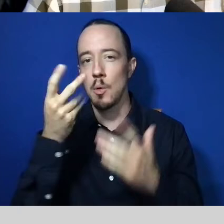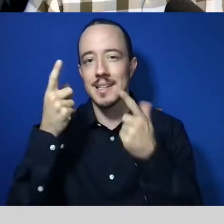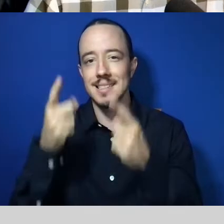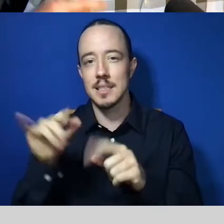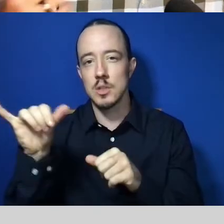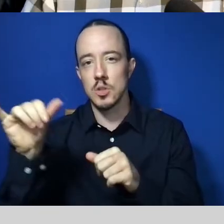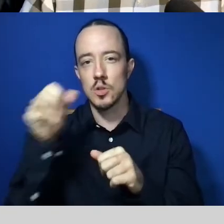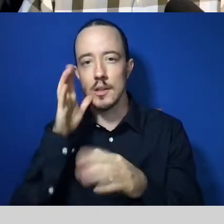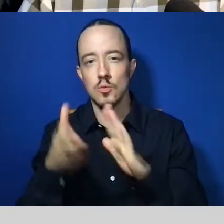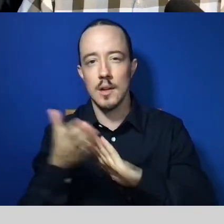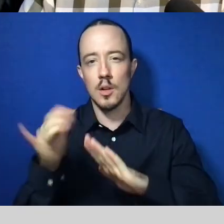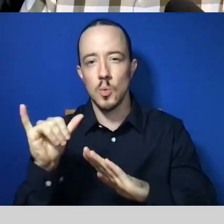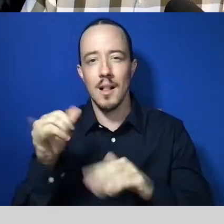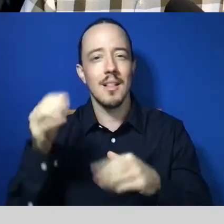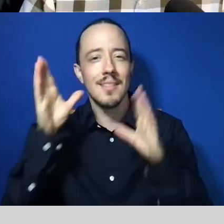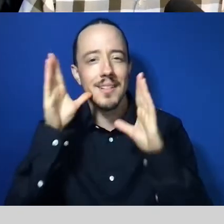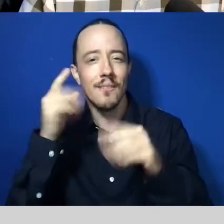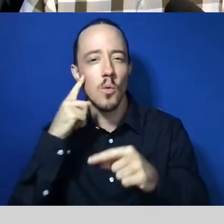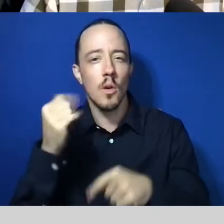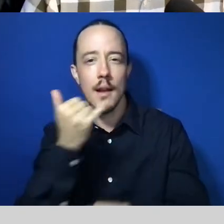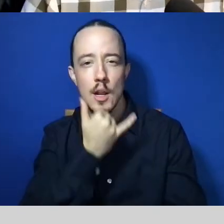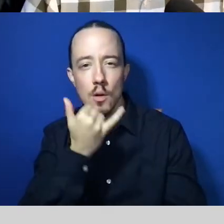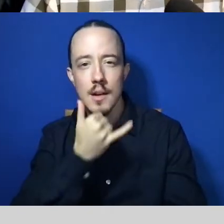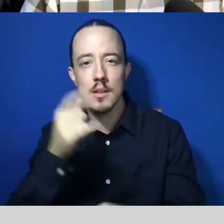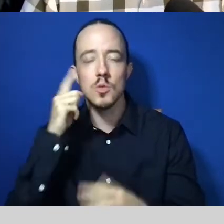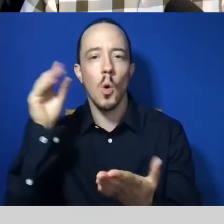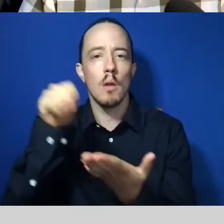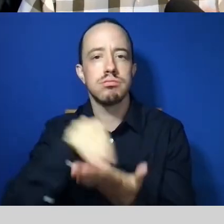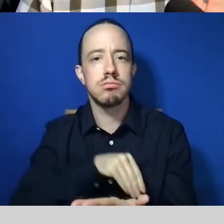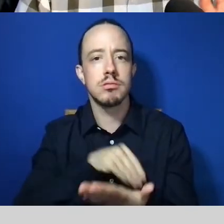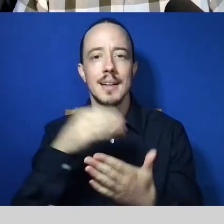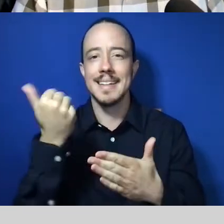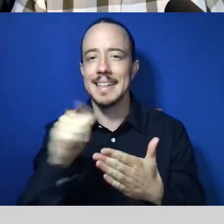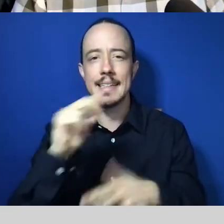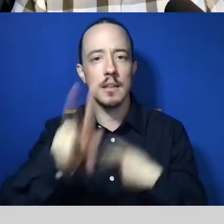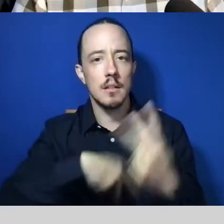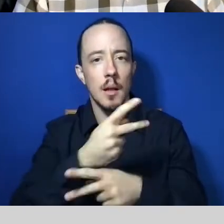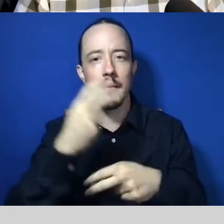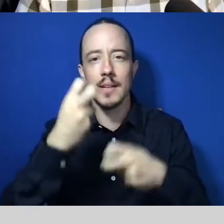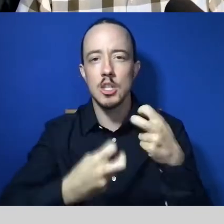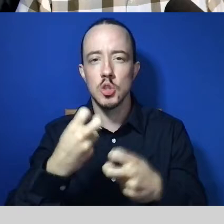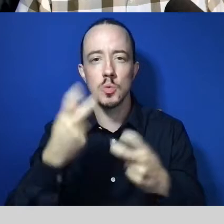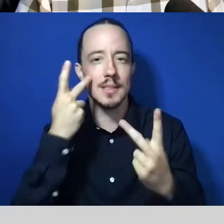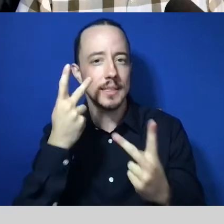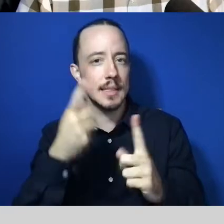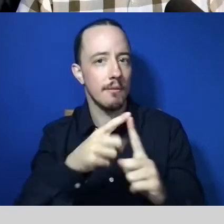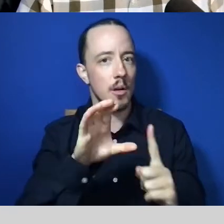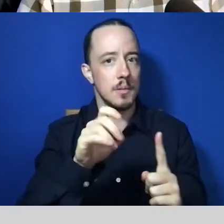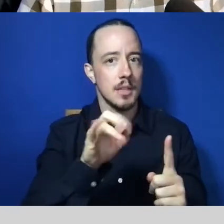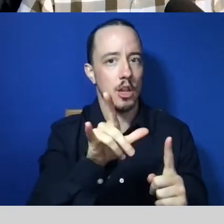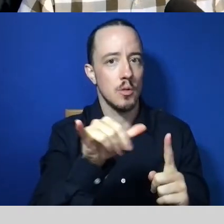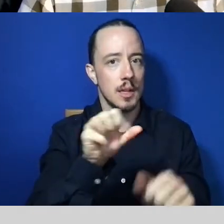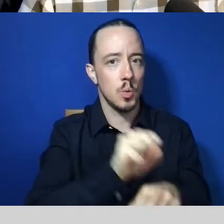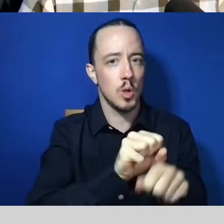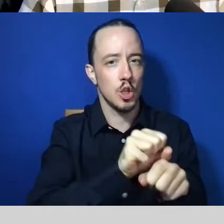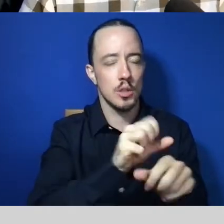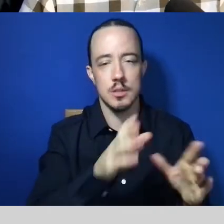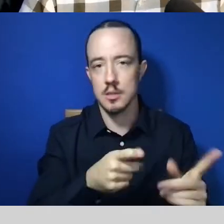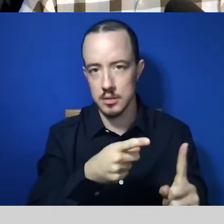or basically logging any kind of issues that we would see coming from the Celery workers. What is interesting is you see four different clusters